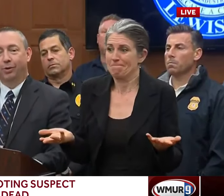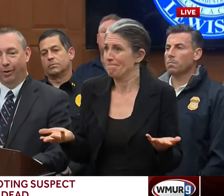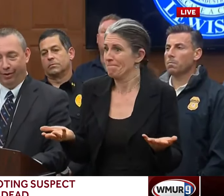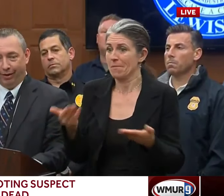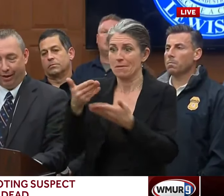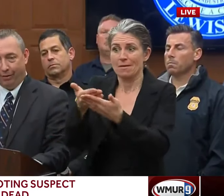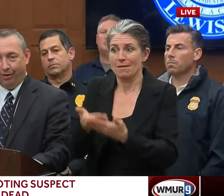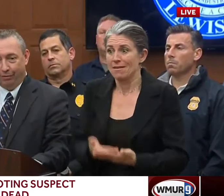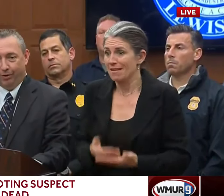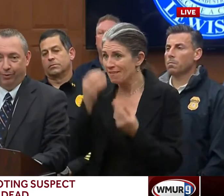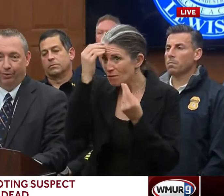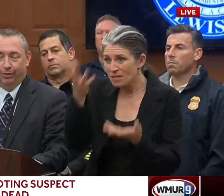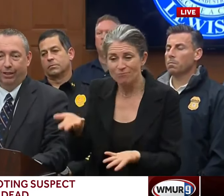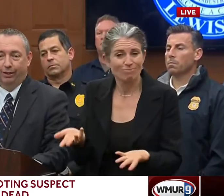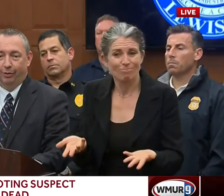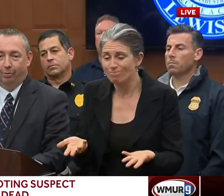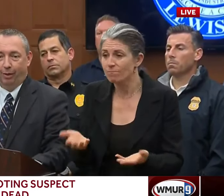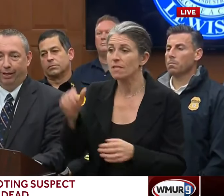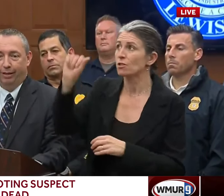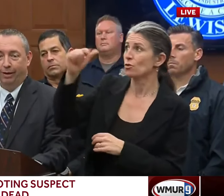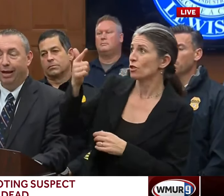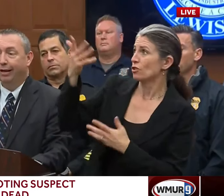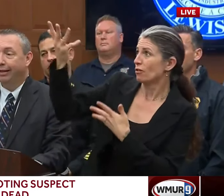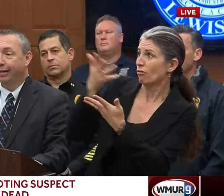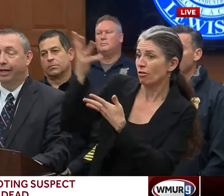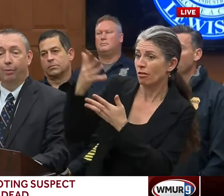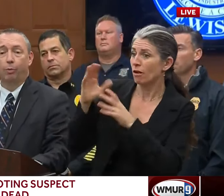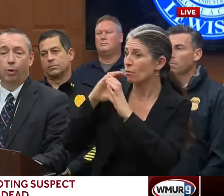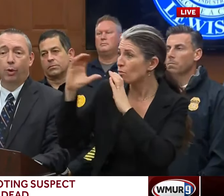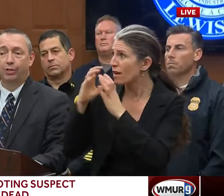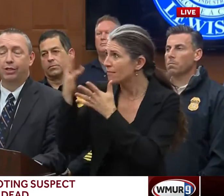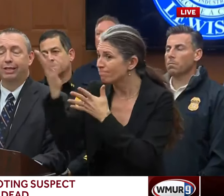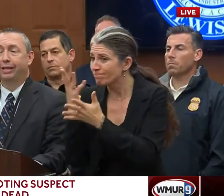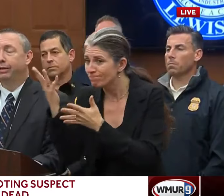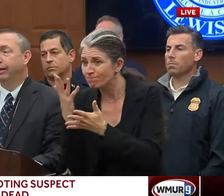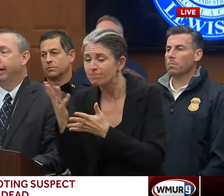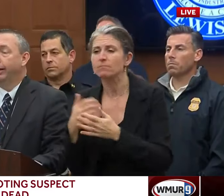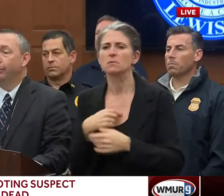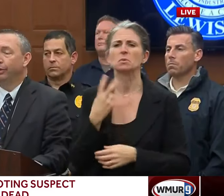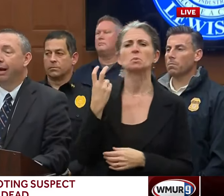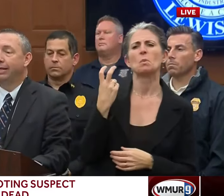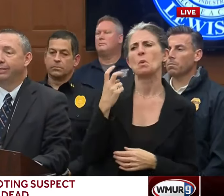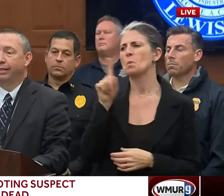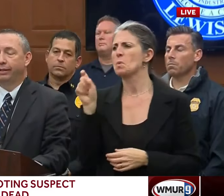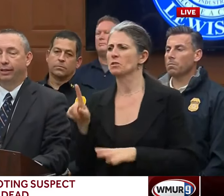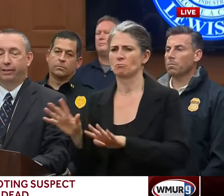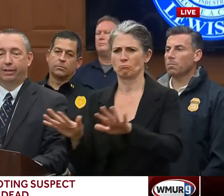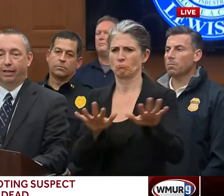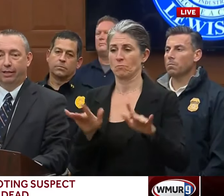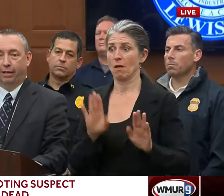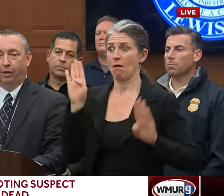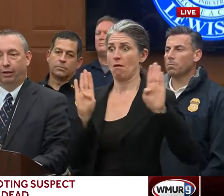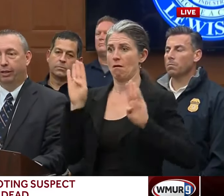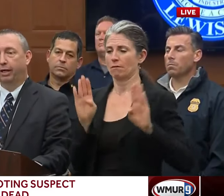THAT REMAINS TO BE SEEN. AGAIN, WE HAVE, UH, ATTORNEY GENERALS THAT WE NEED TO WORK WITH AND OTHER INDIVIDUALS THAT ARE IN PLAY HERE.